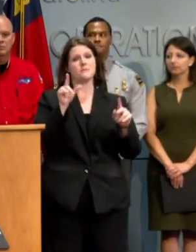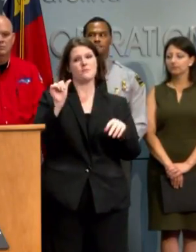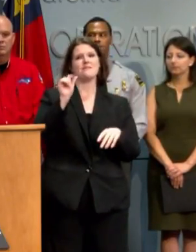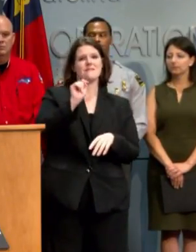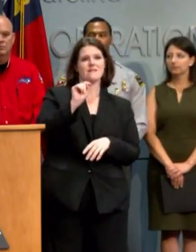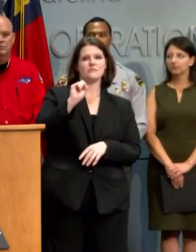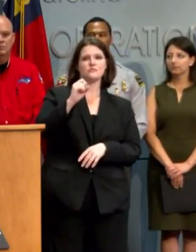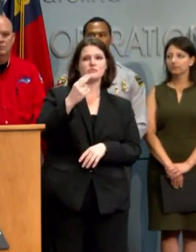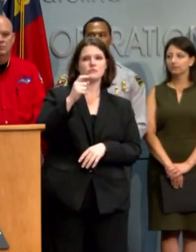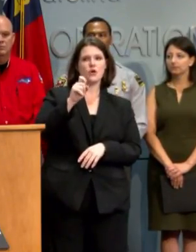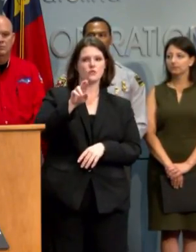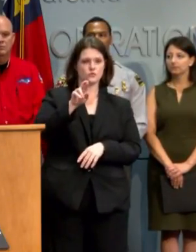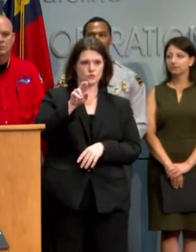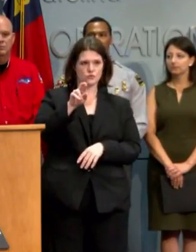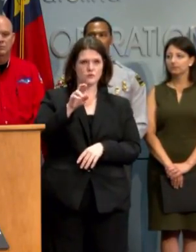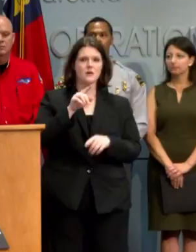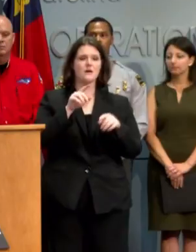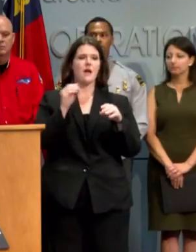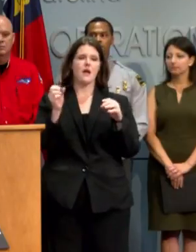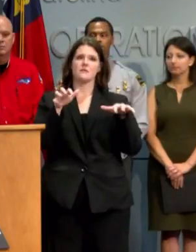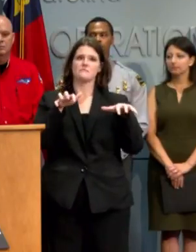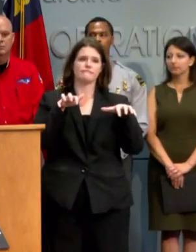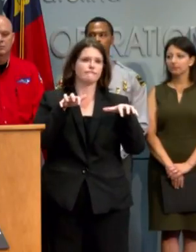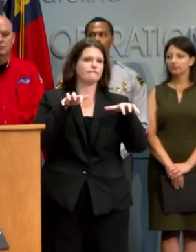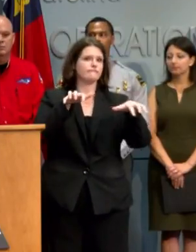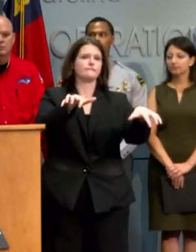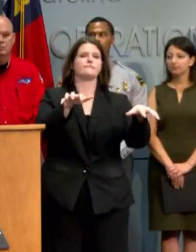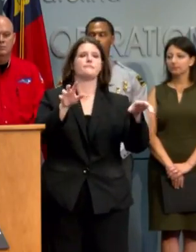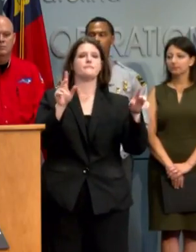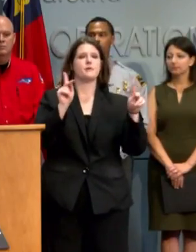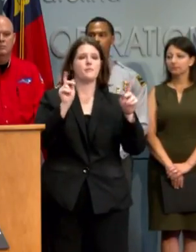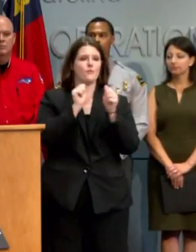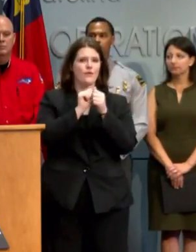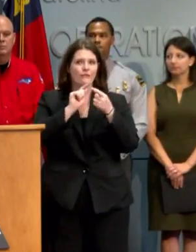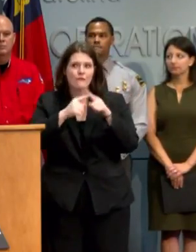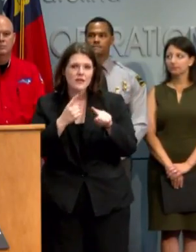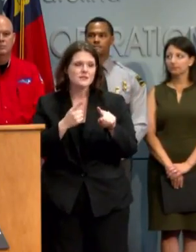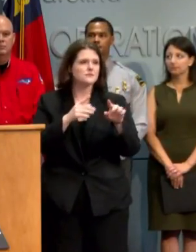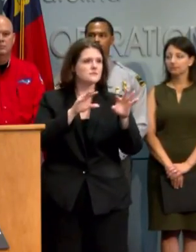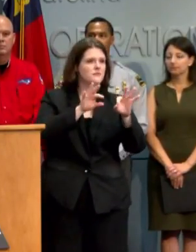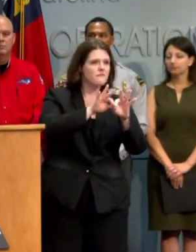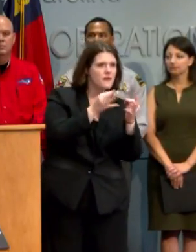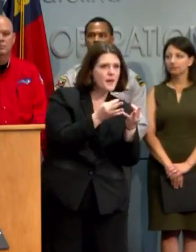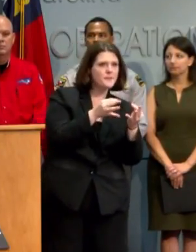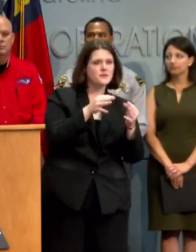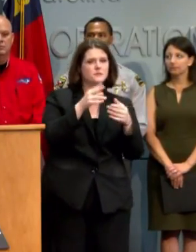WELL. TO THE 10,000 PEOPLE STAYING IN